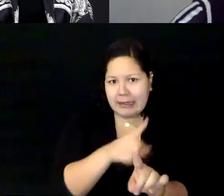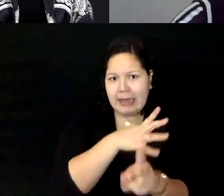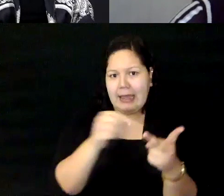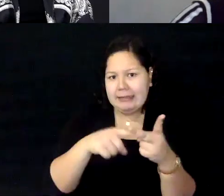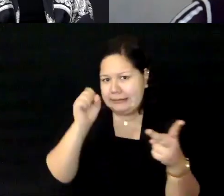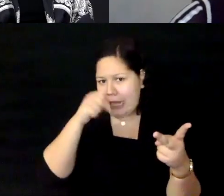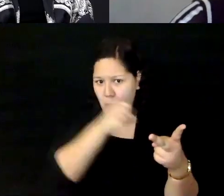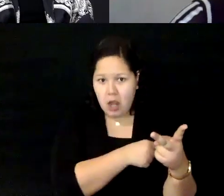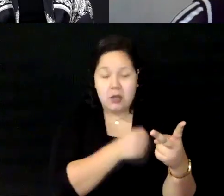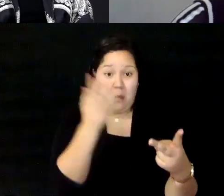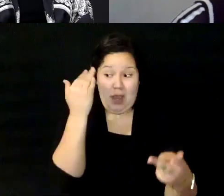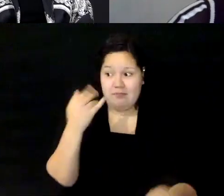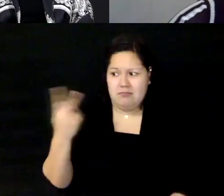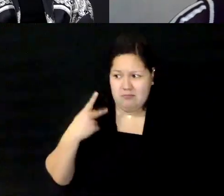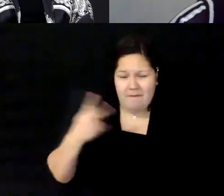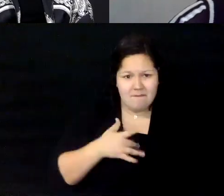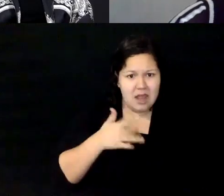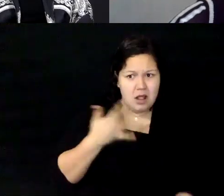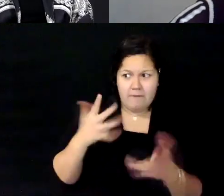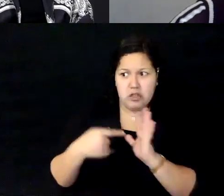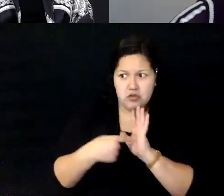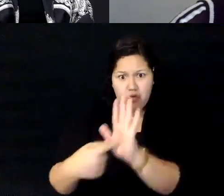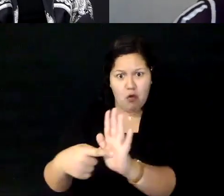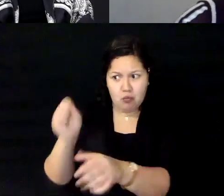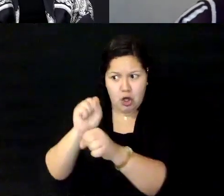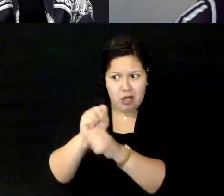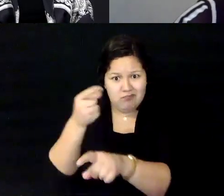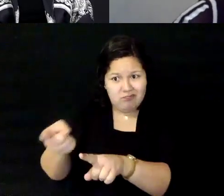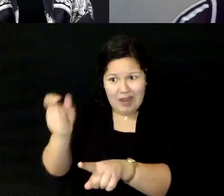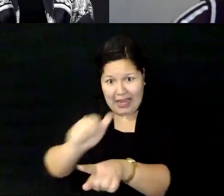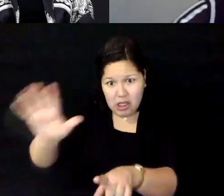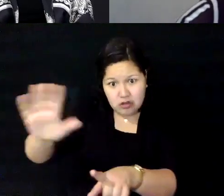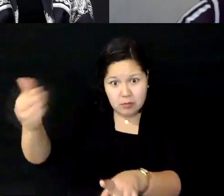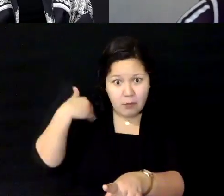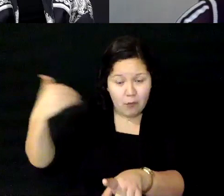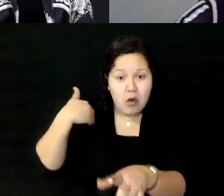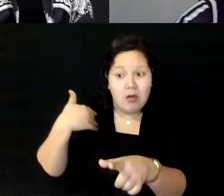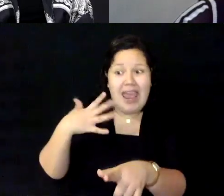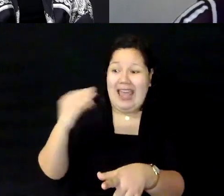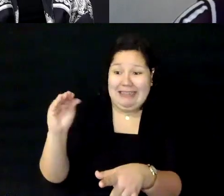you know, Nancy and I have shown work in Asia before, and we do find that the audience is,